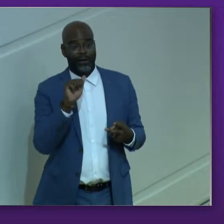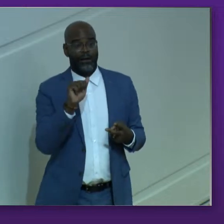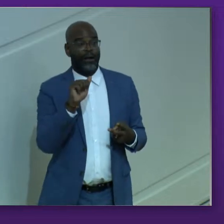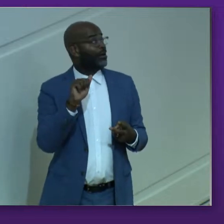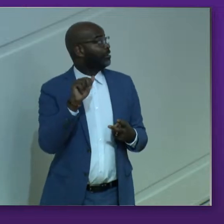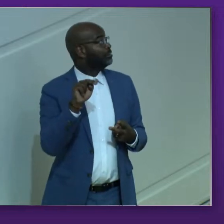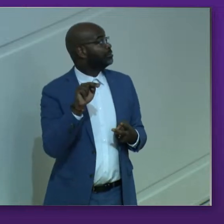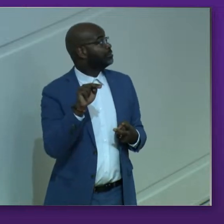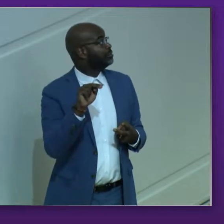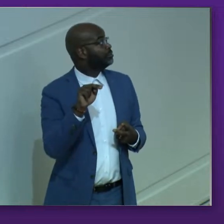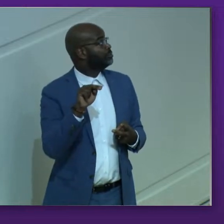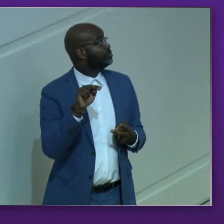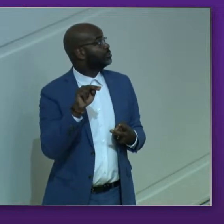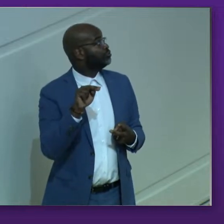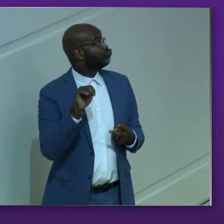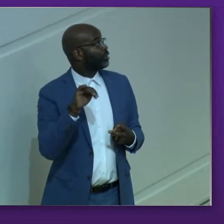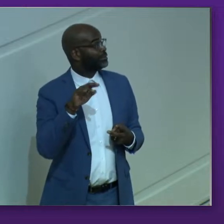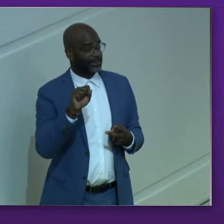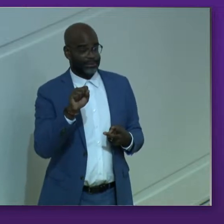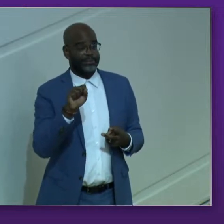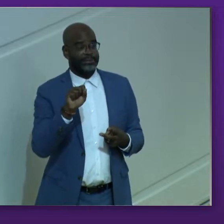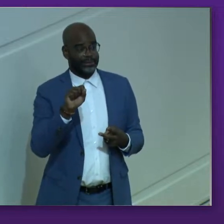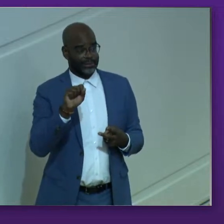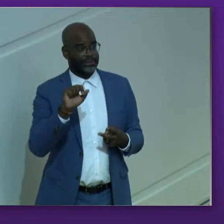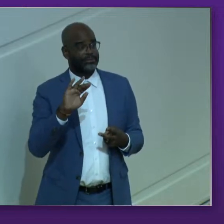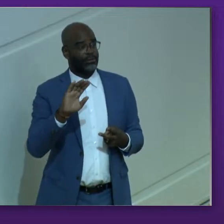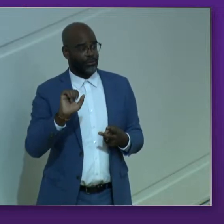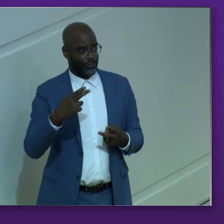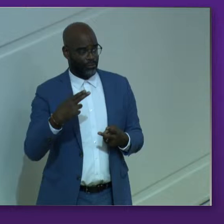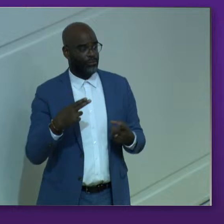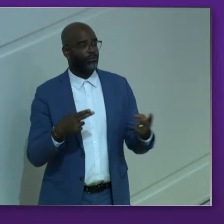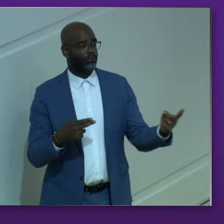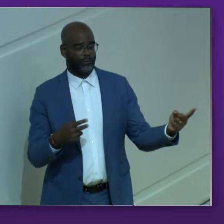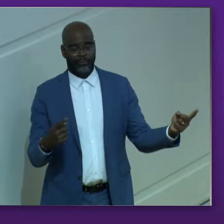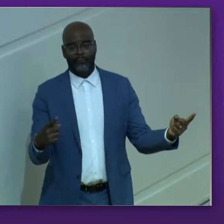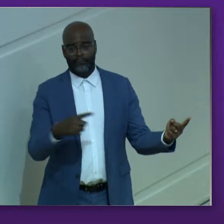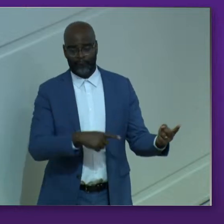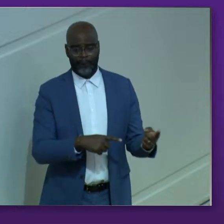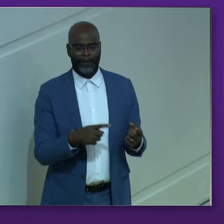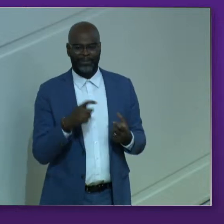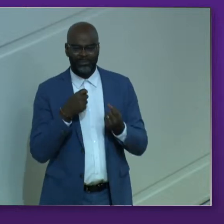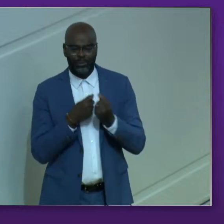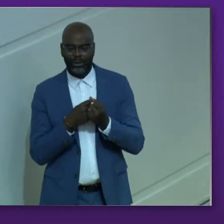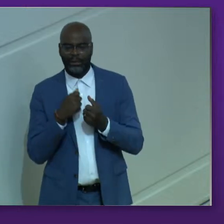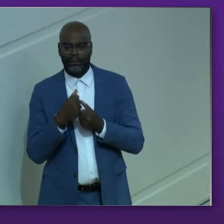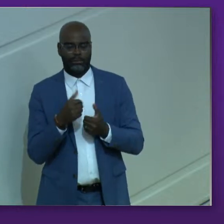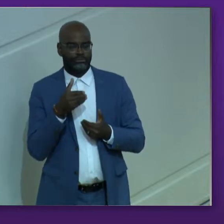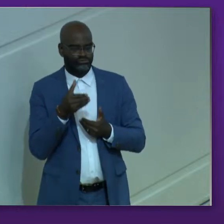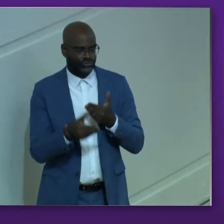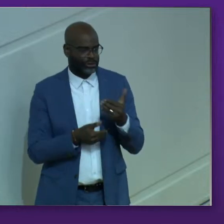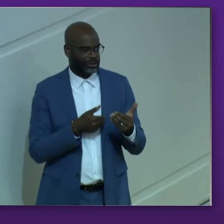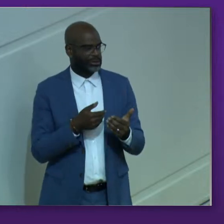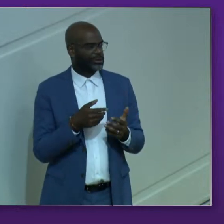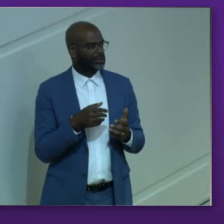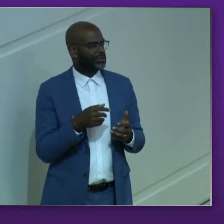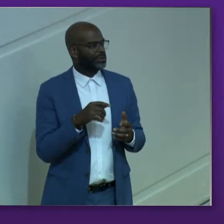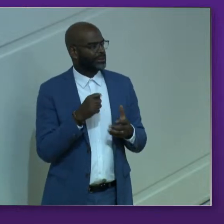NEXT .